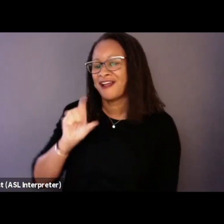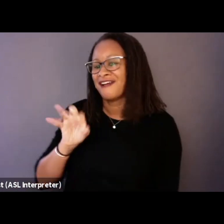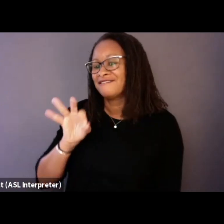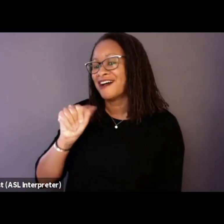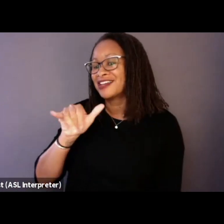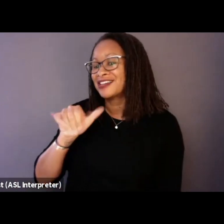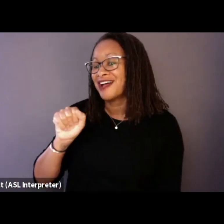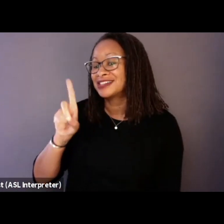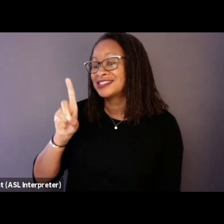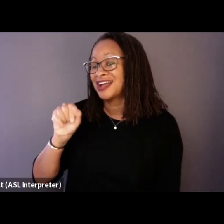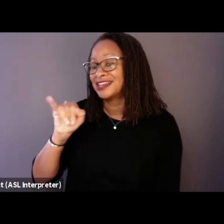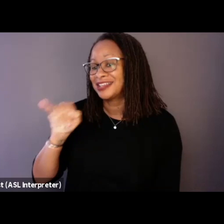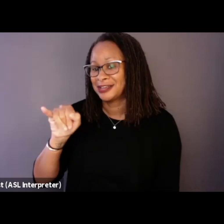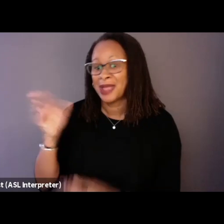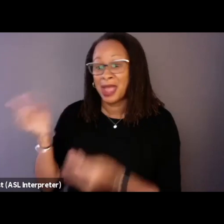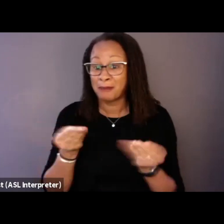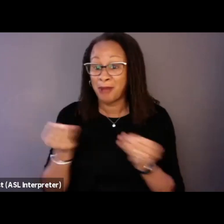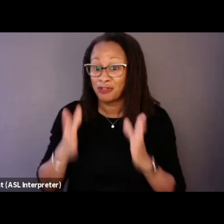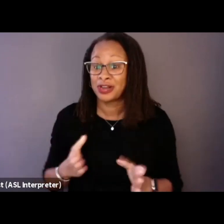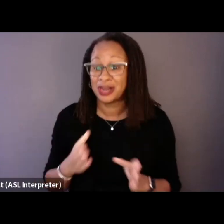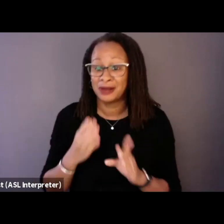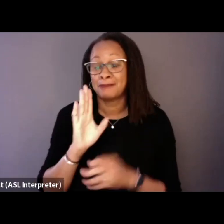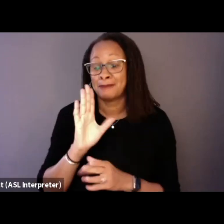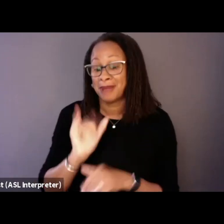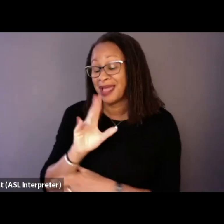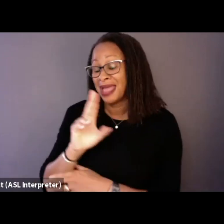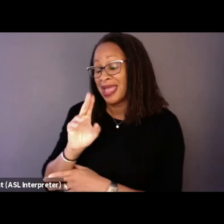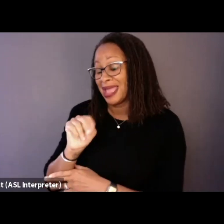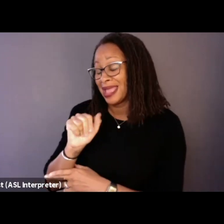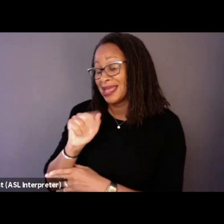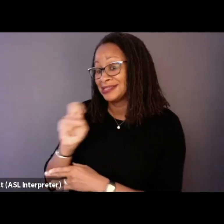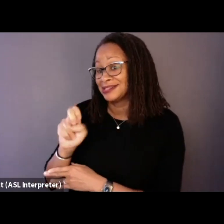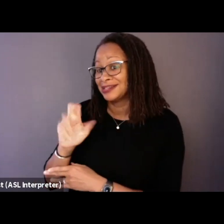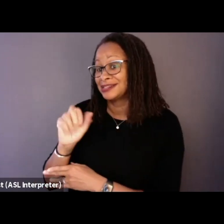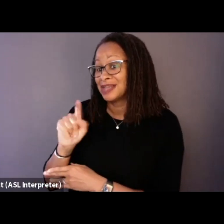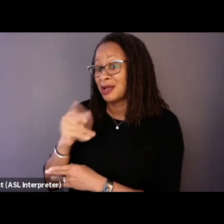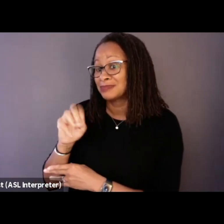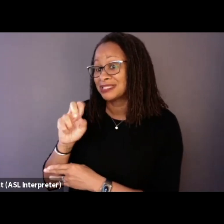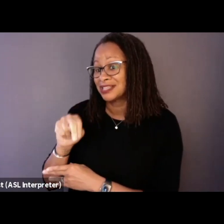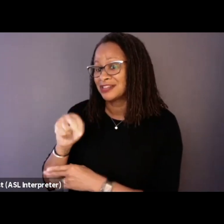moderated by IndieWire's Ann Thompson. Before we get started,